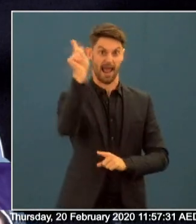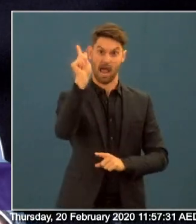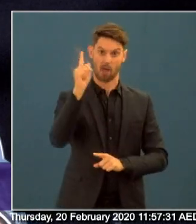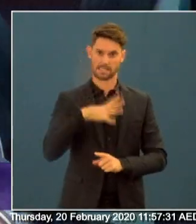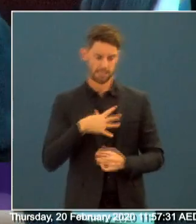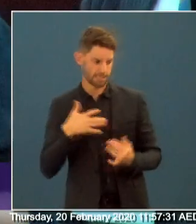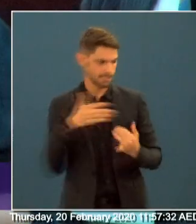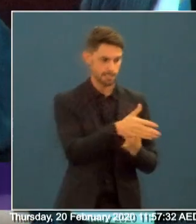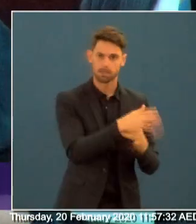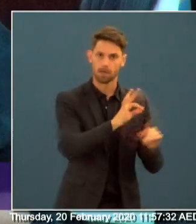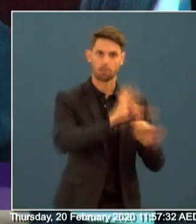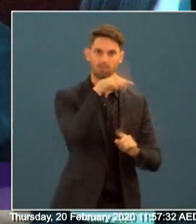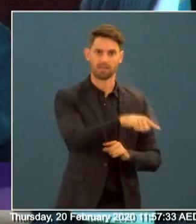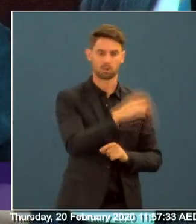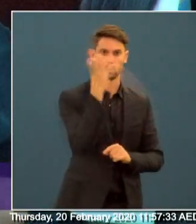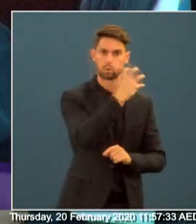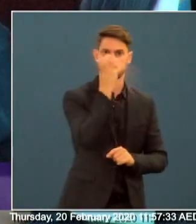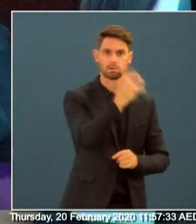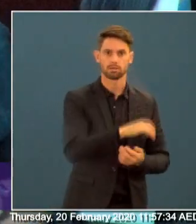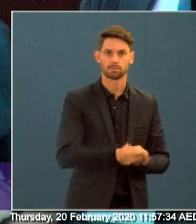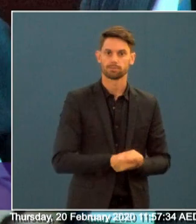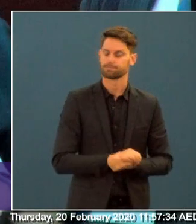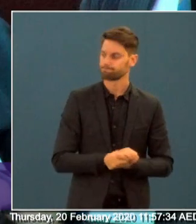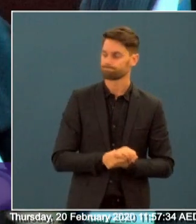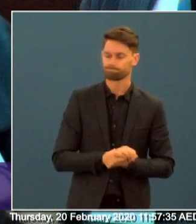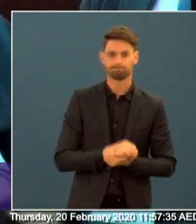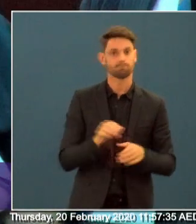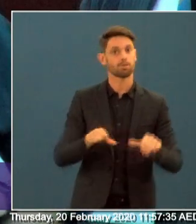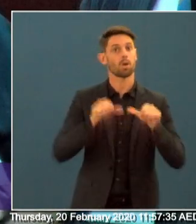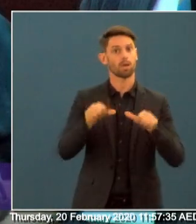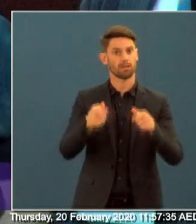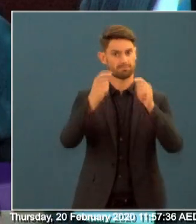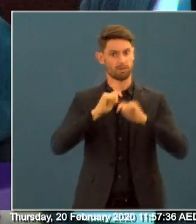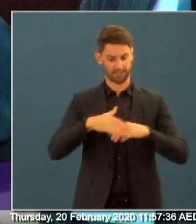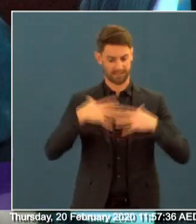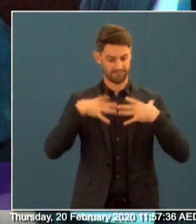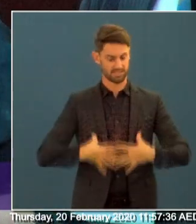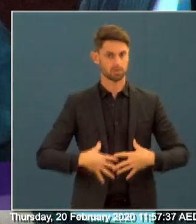Dealing with the physical comorbidities, you say that people with intellectual disability and autistic people